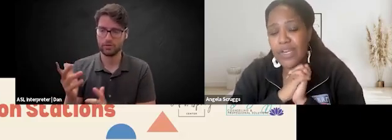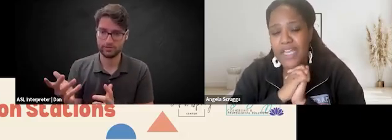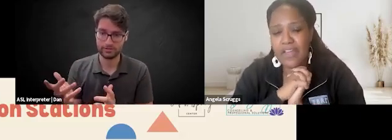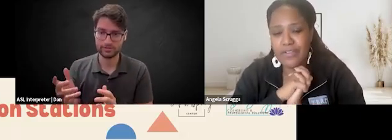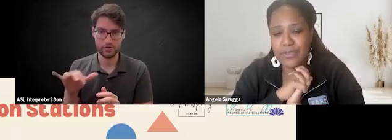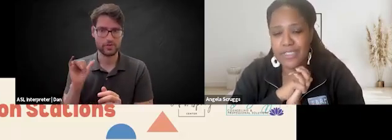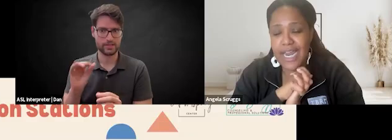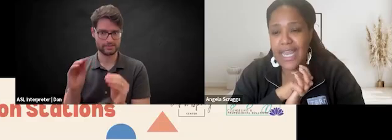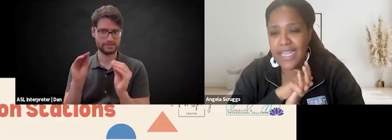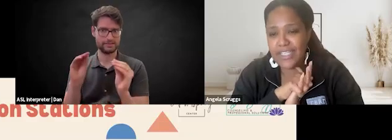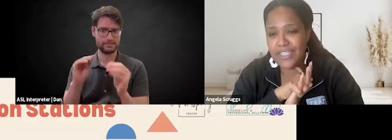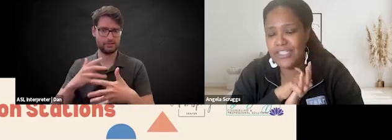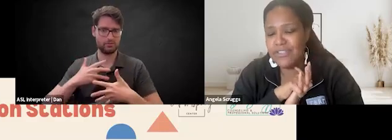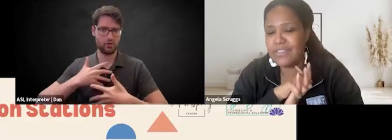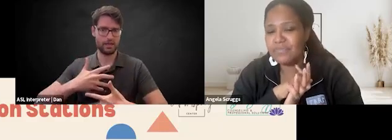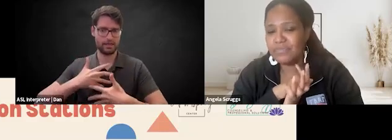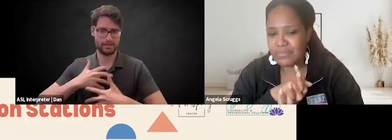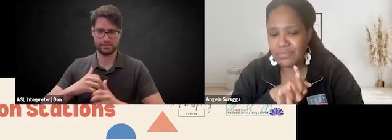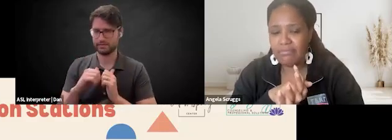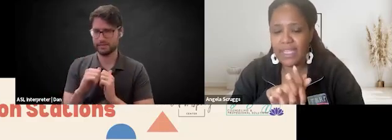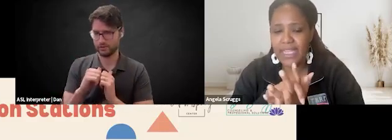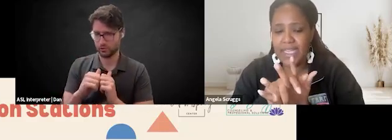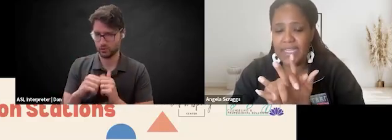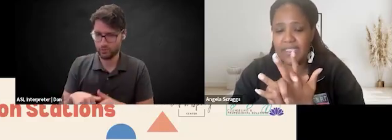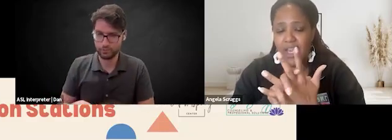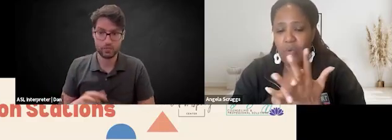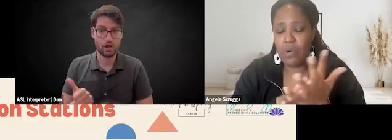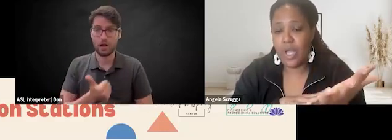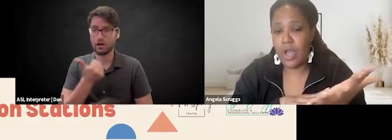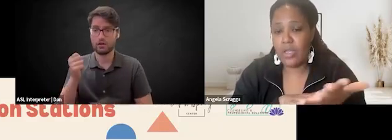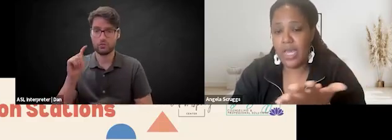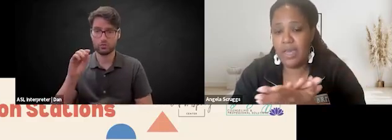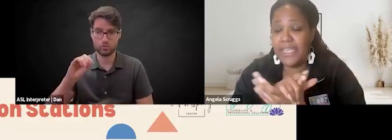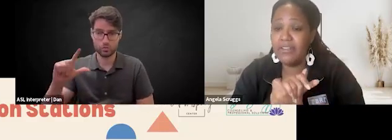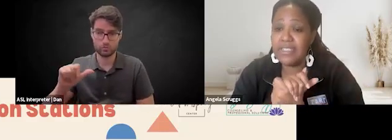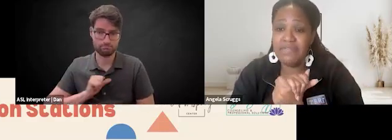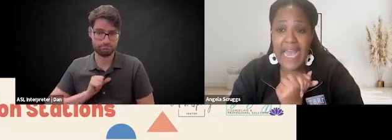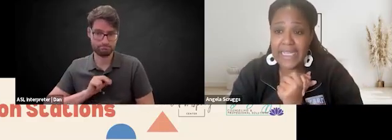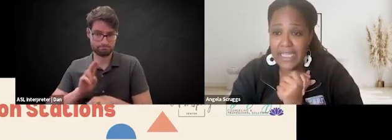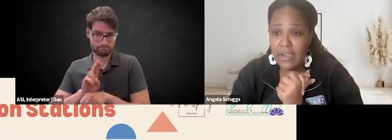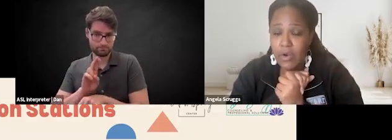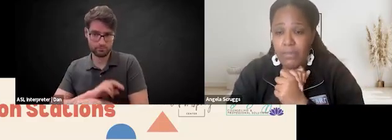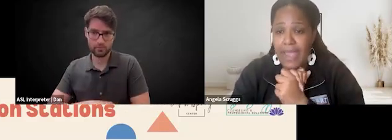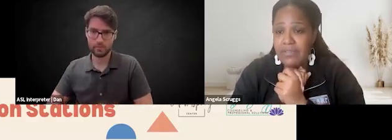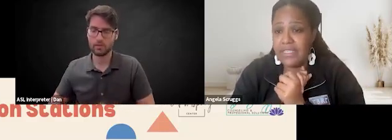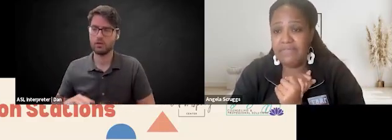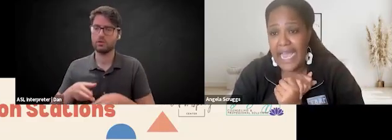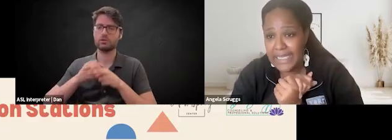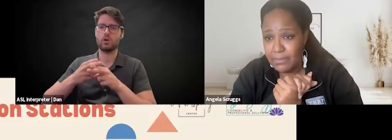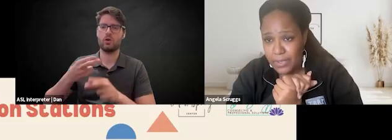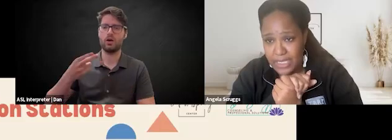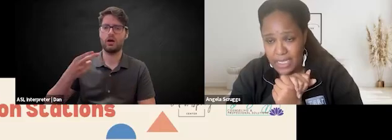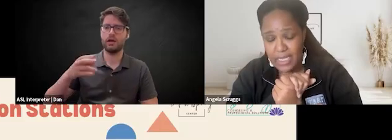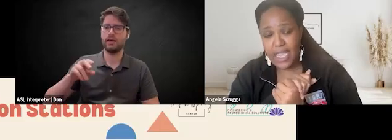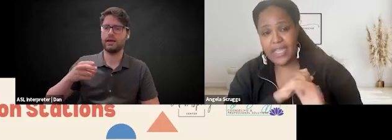One of the other tools that I like to use is what we call, um... hills and valley, or mountains and valley breathing.